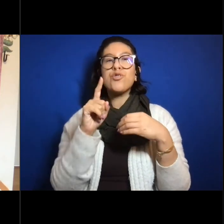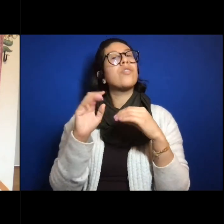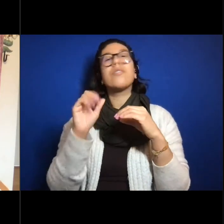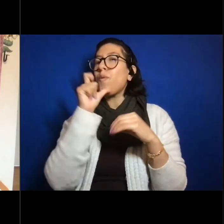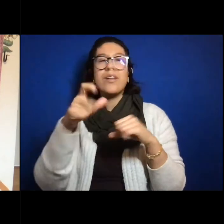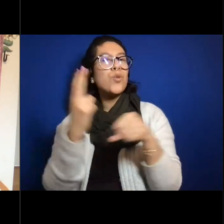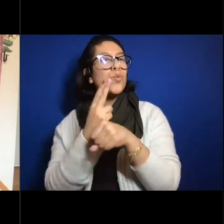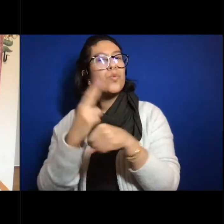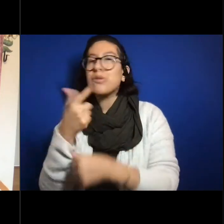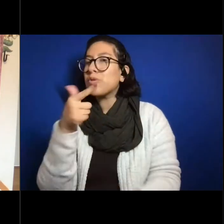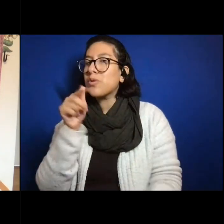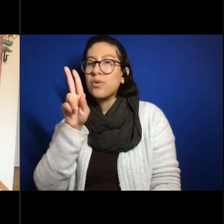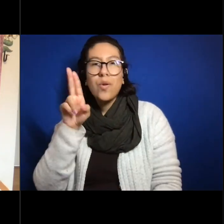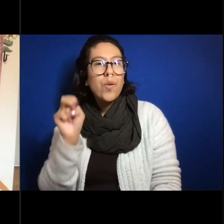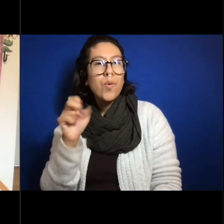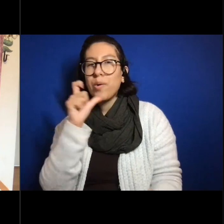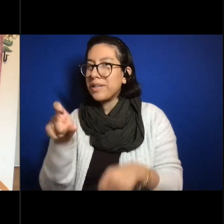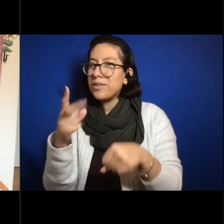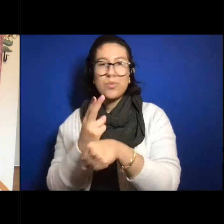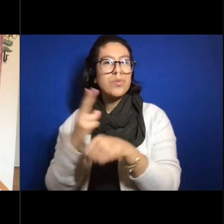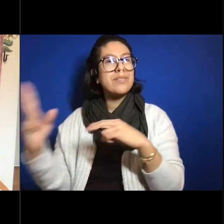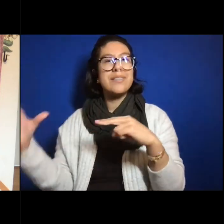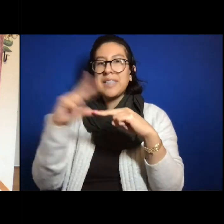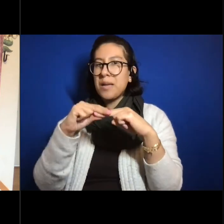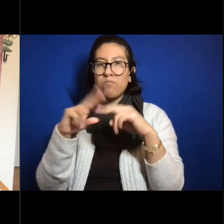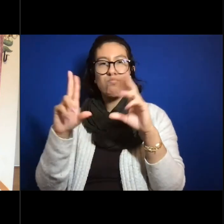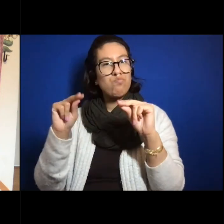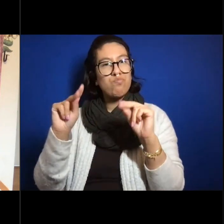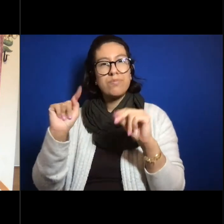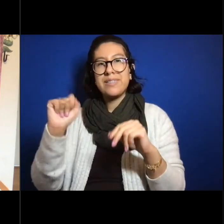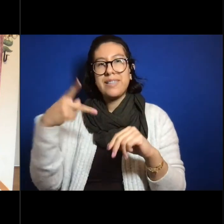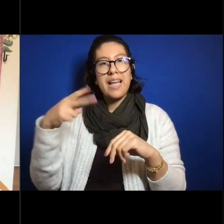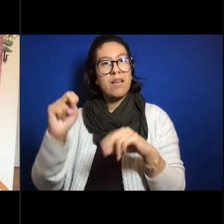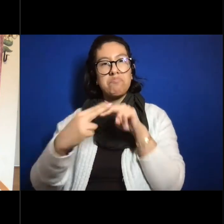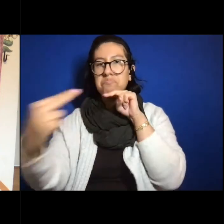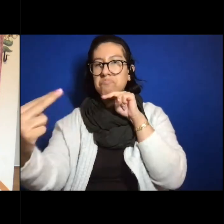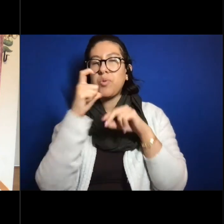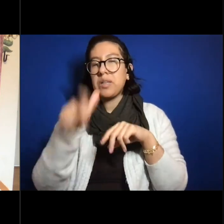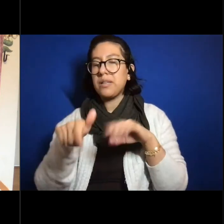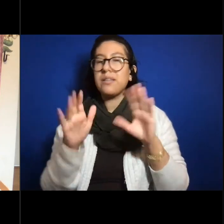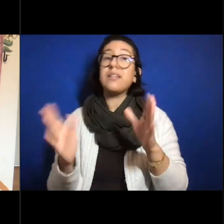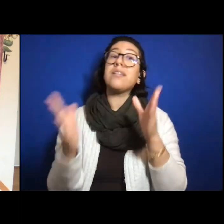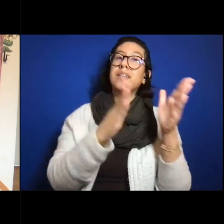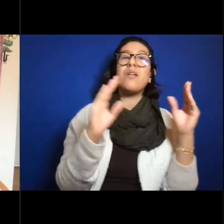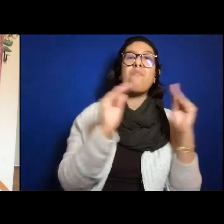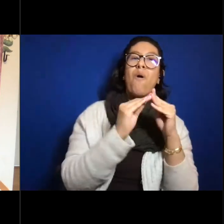and that way you can always take it apart and it also makes it more environmentally friendly.